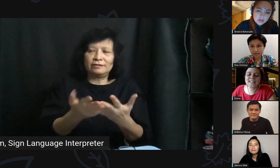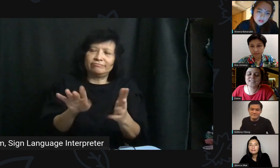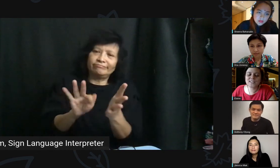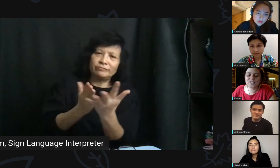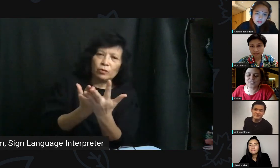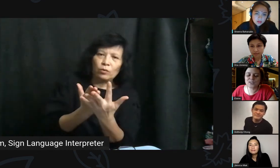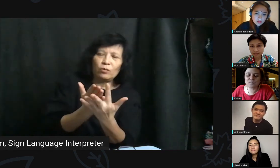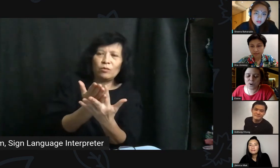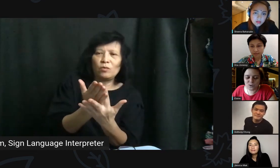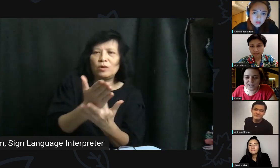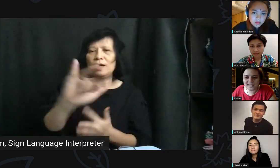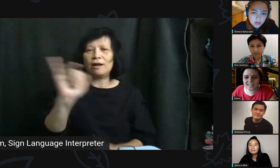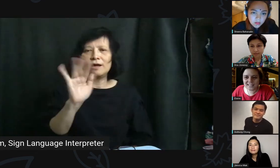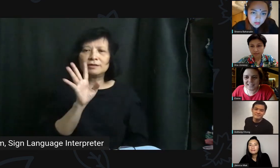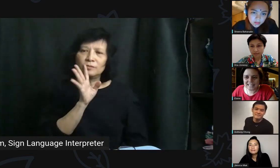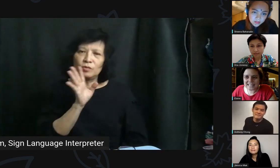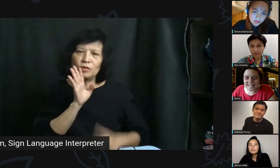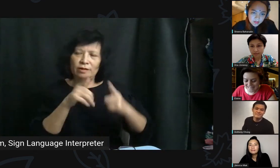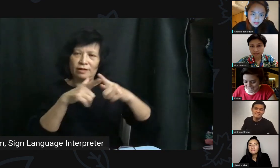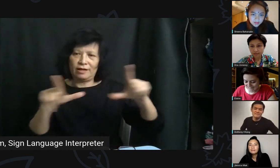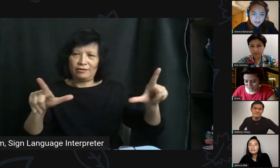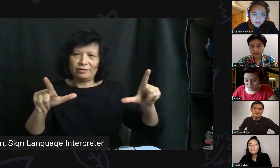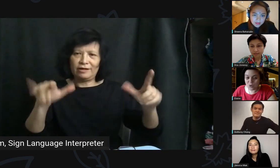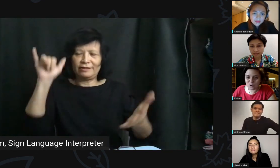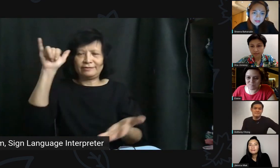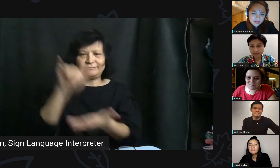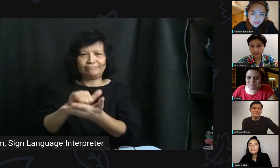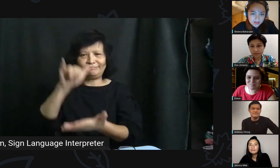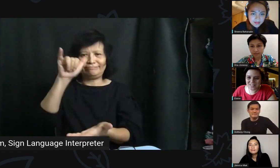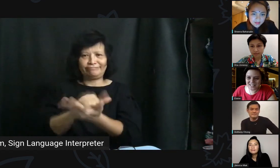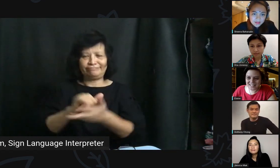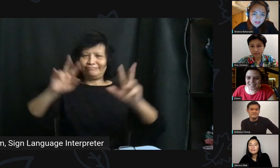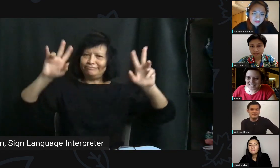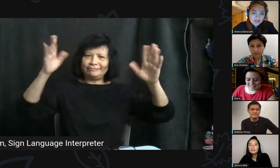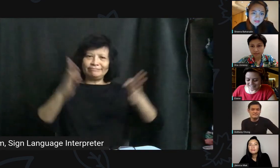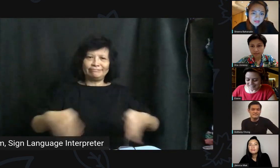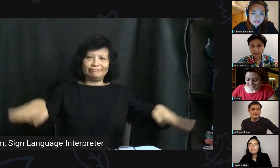Hence, the poet in the poem.